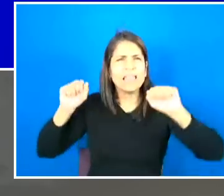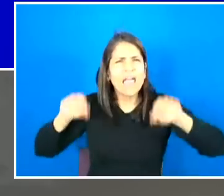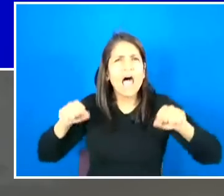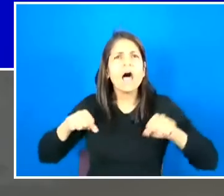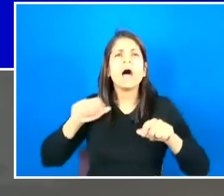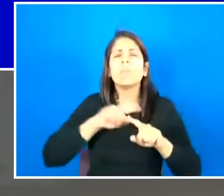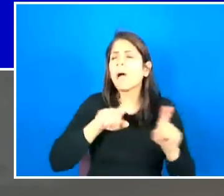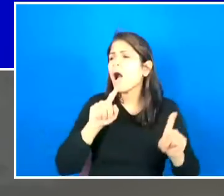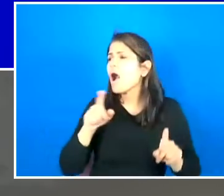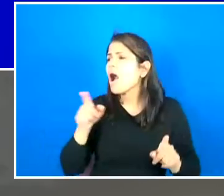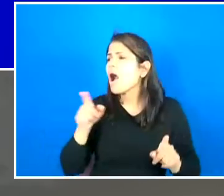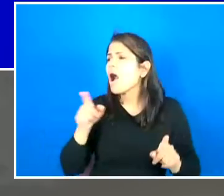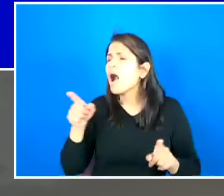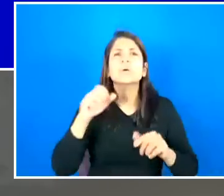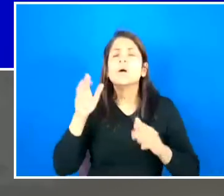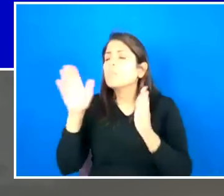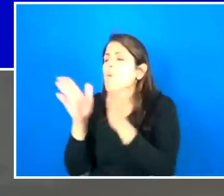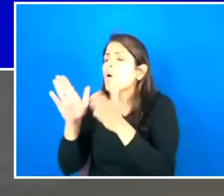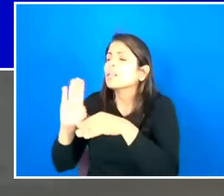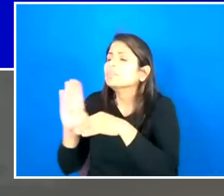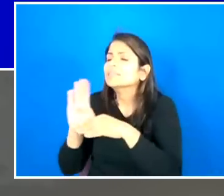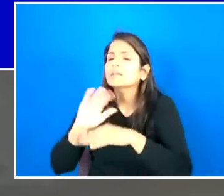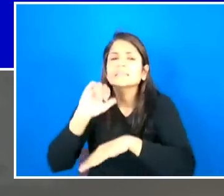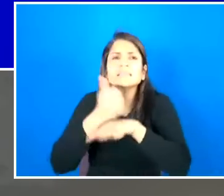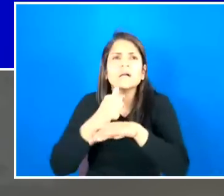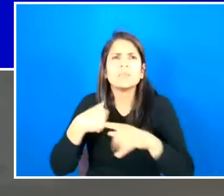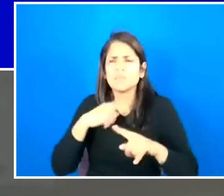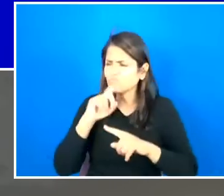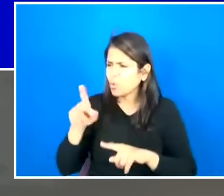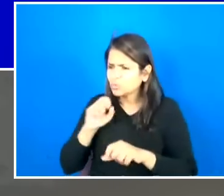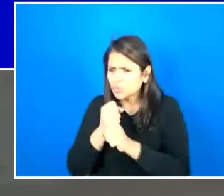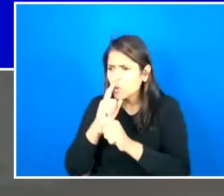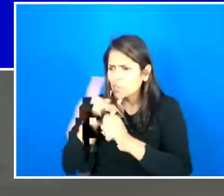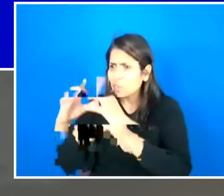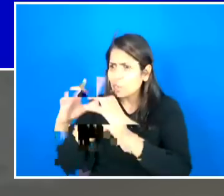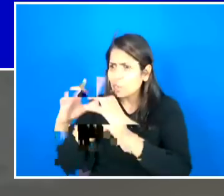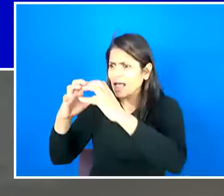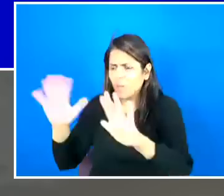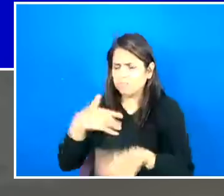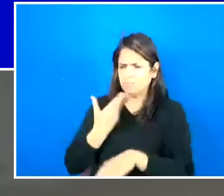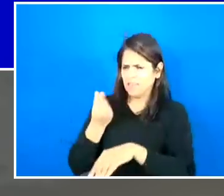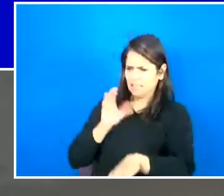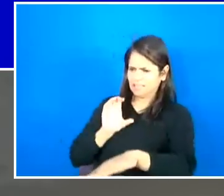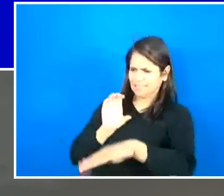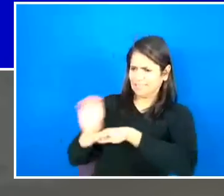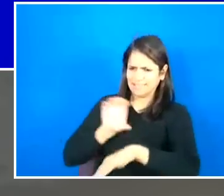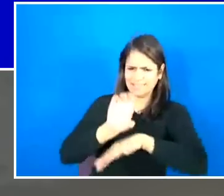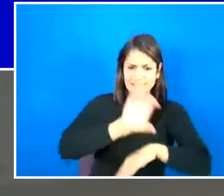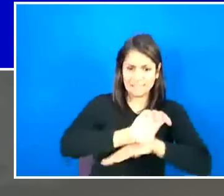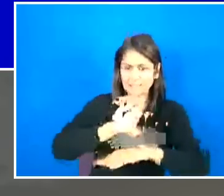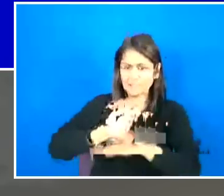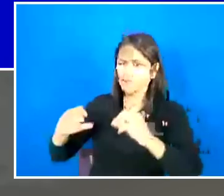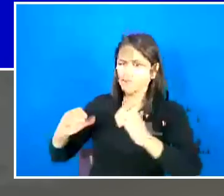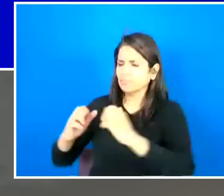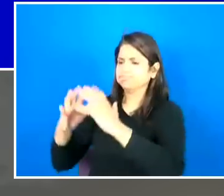TO COMMUNITY BASED BUSINESSS,E TO BUSINESSSE WITH FEWER RESORCUES TO BUSINESSES THAT DON'T USE BIG BANKS BUT USE